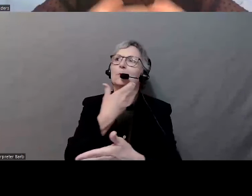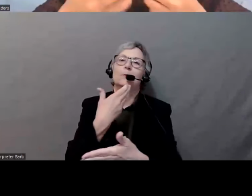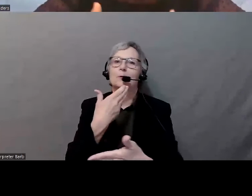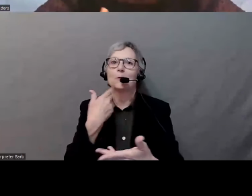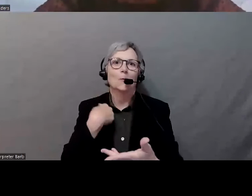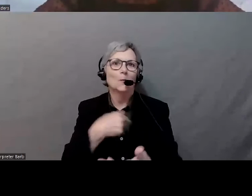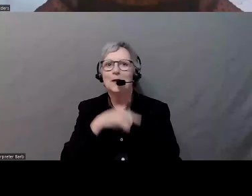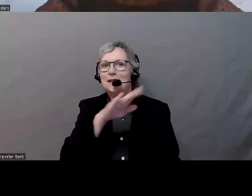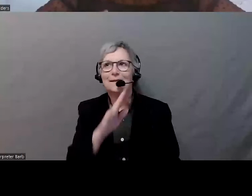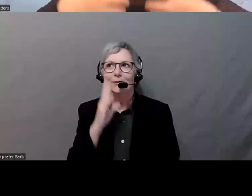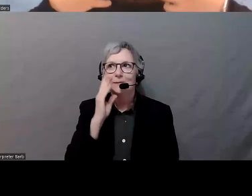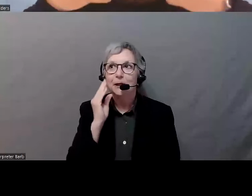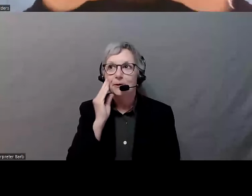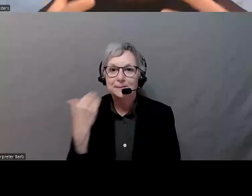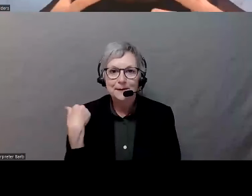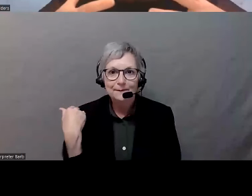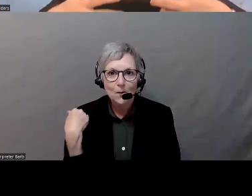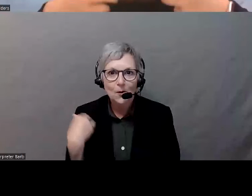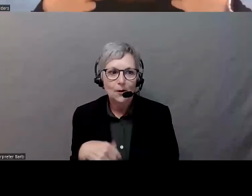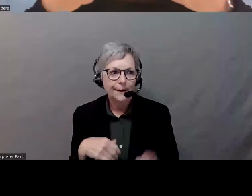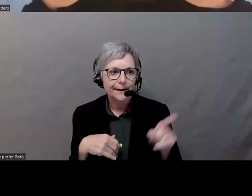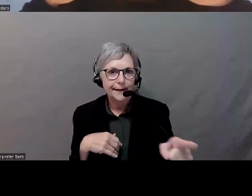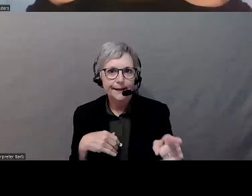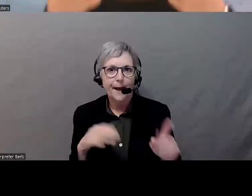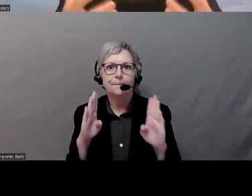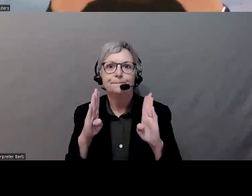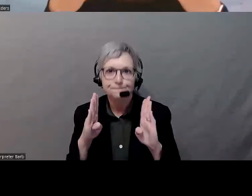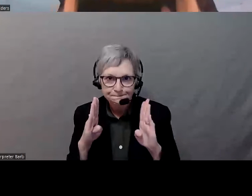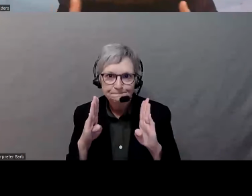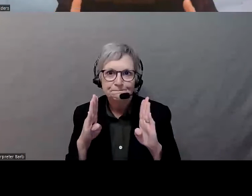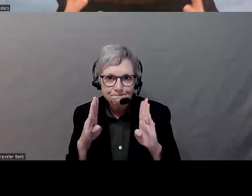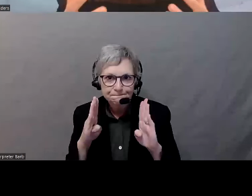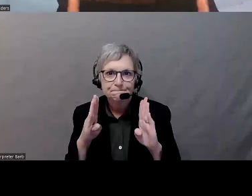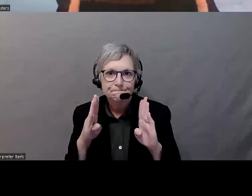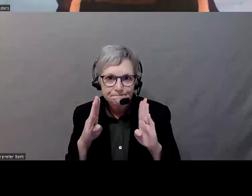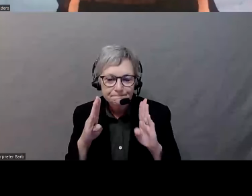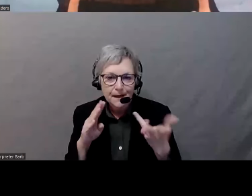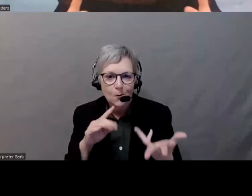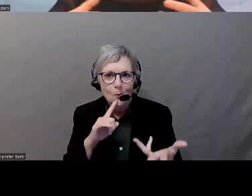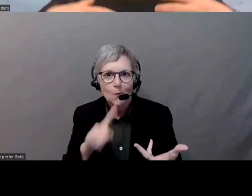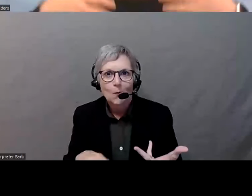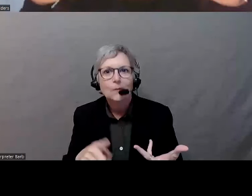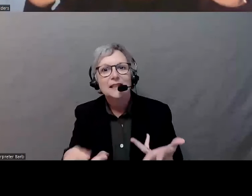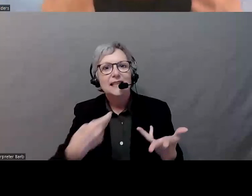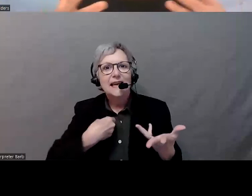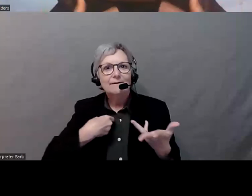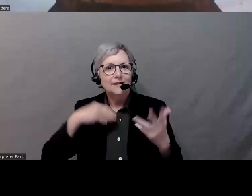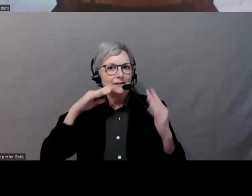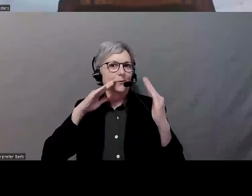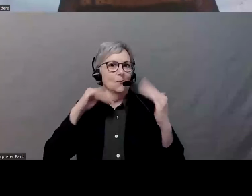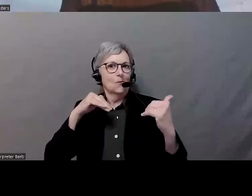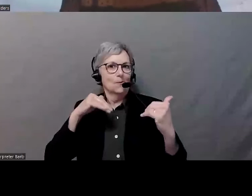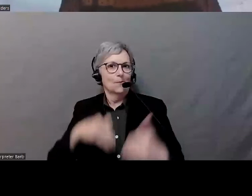AND HE LISTENED AND HE HAD THIS WAY ABOUT HIM OF GIVING US HOPE BACK.